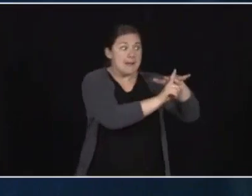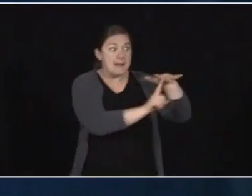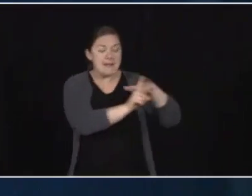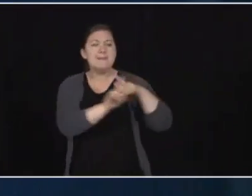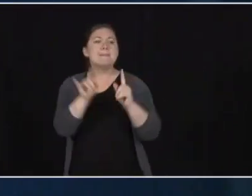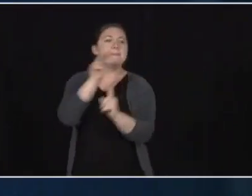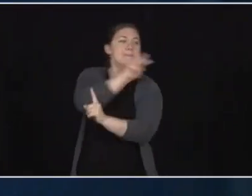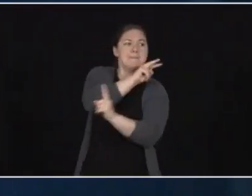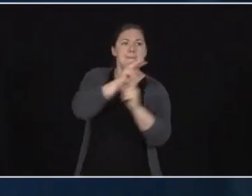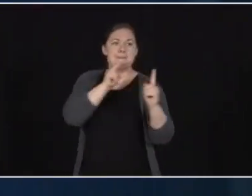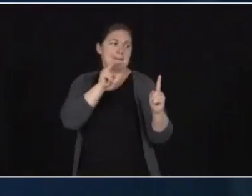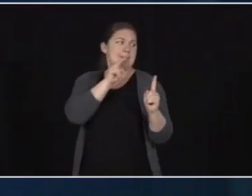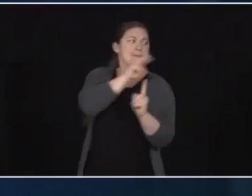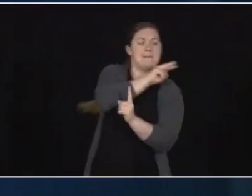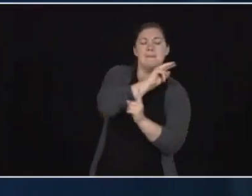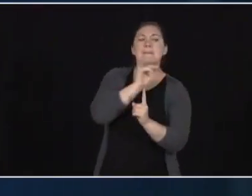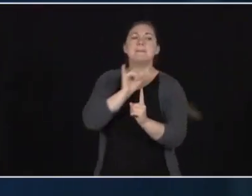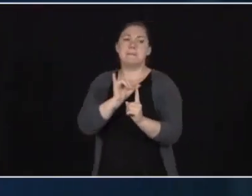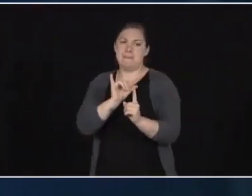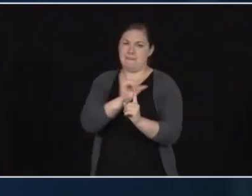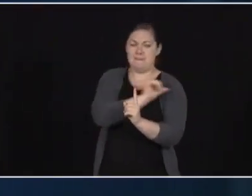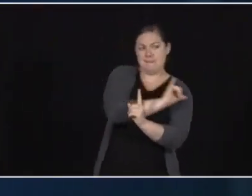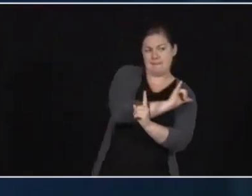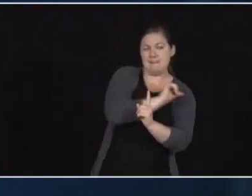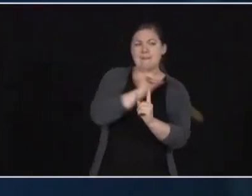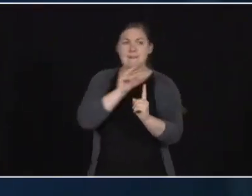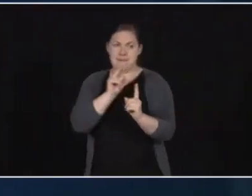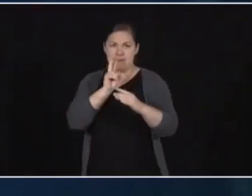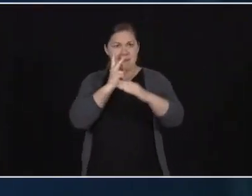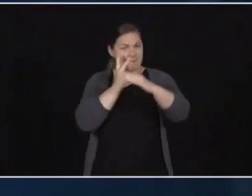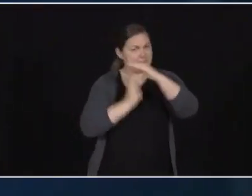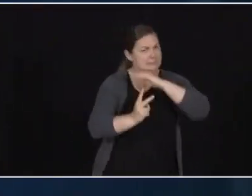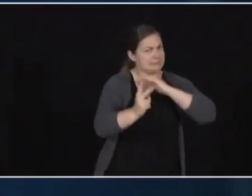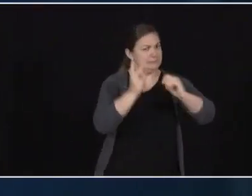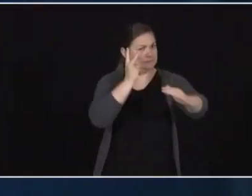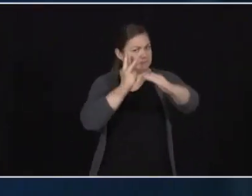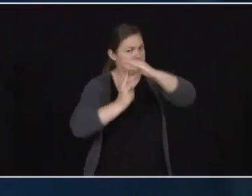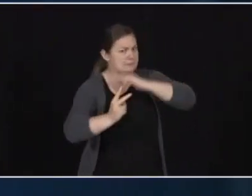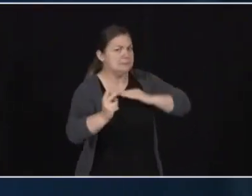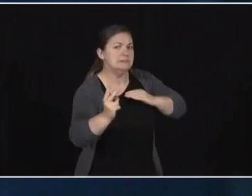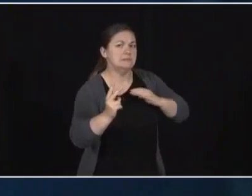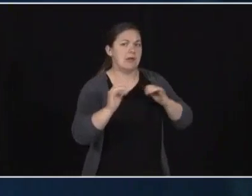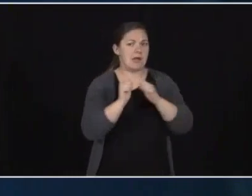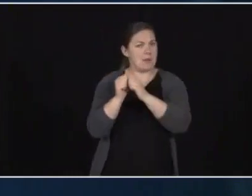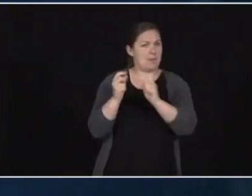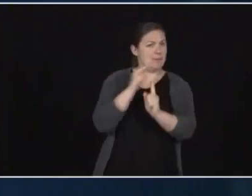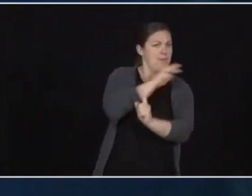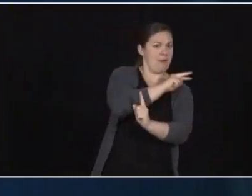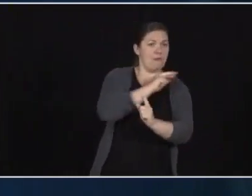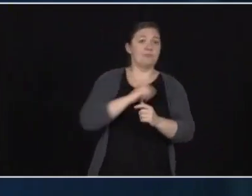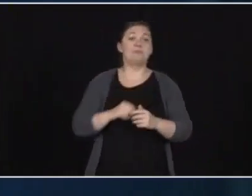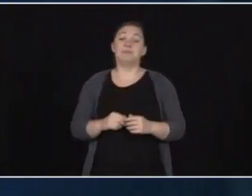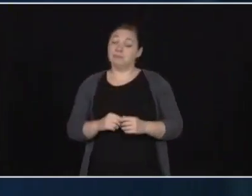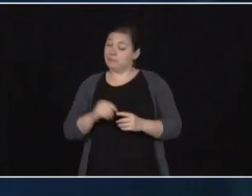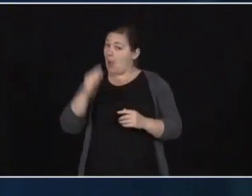week by week and everything we are doing is informed by what was done before and we continue to be remembered and reminded that we will